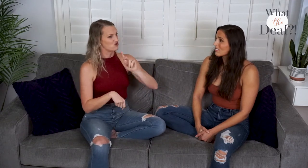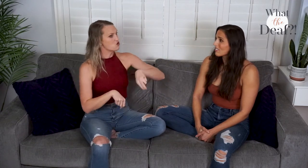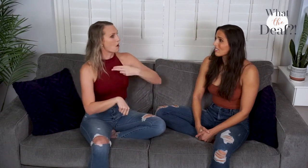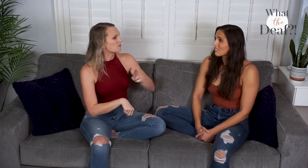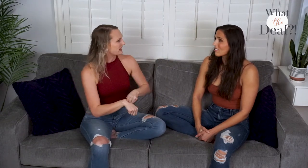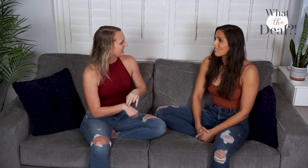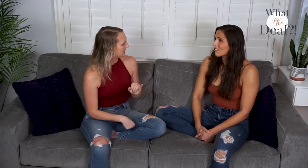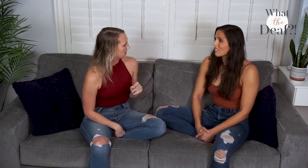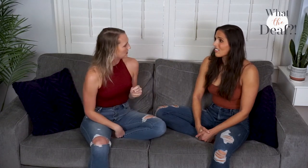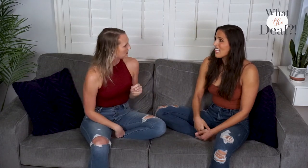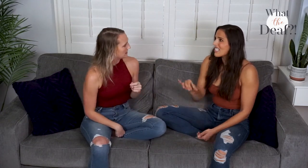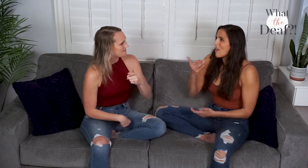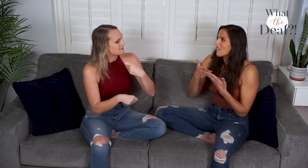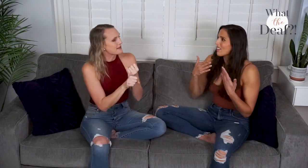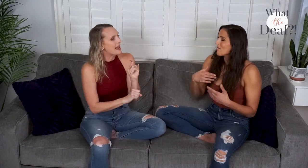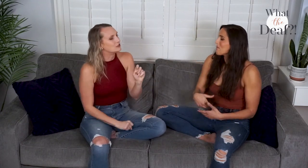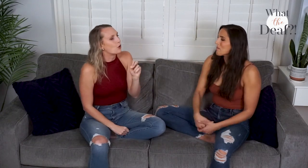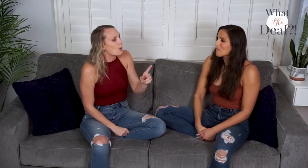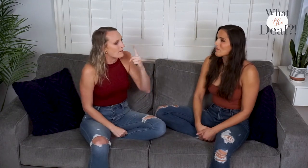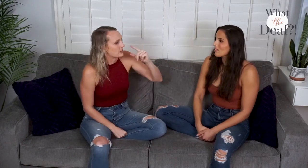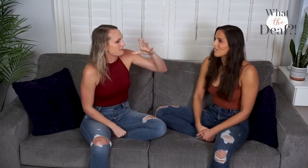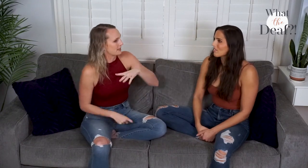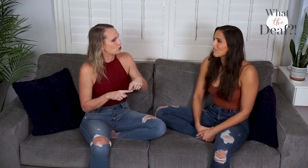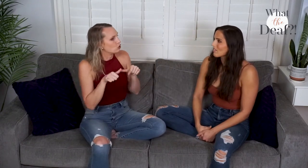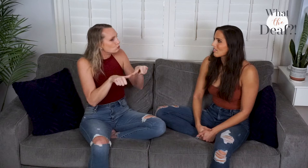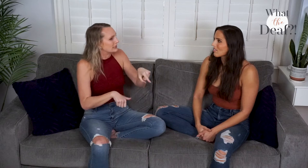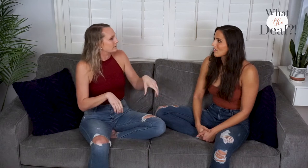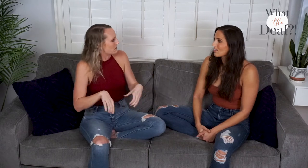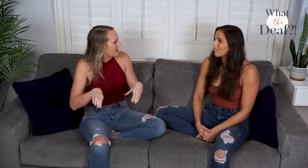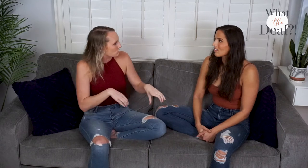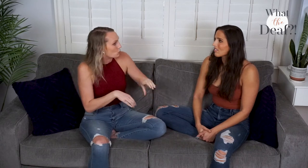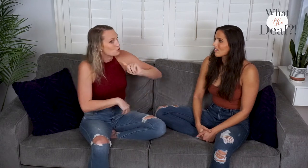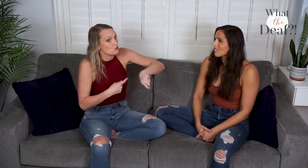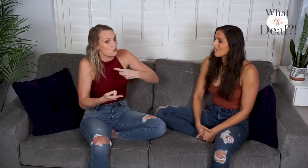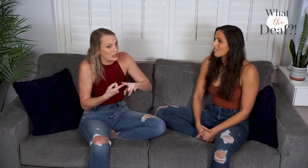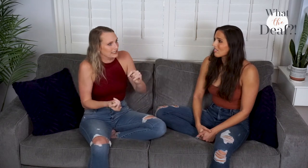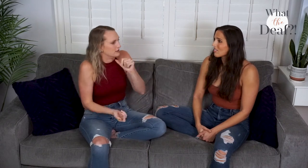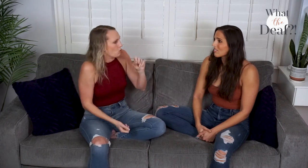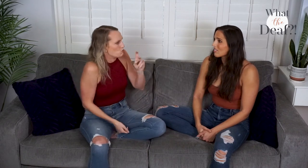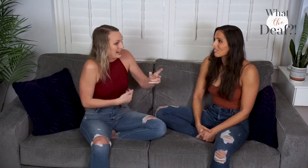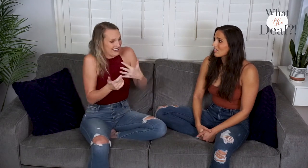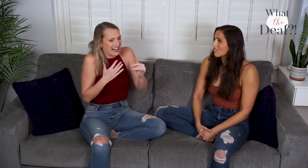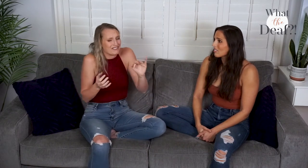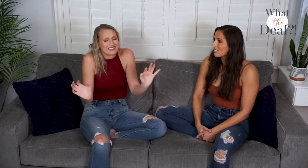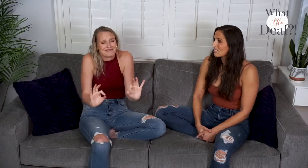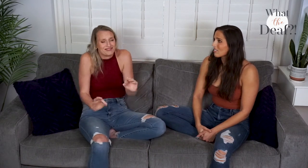Because they normalize it. They’re making it okay for men to continue this type of behavior when it’s not okay.